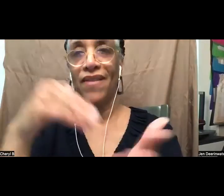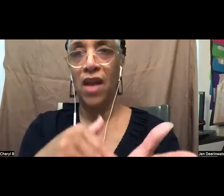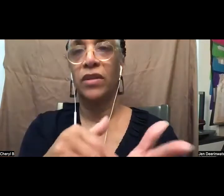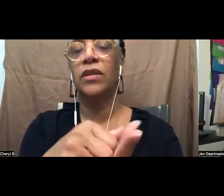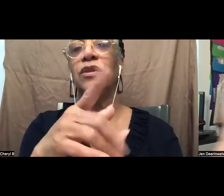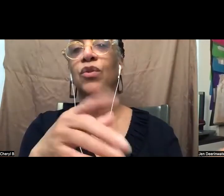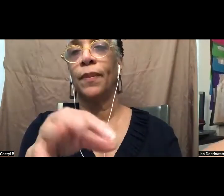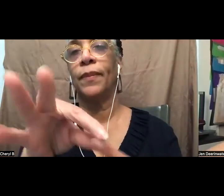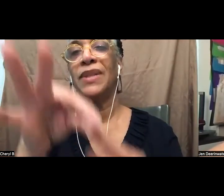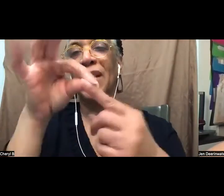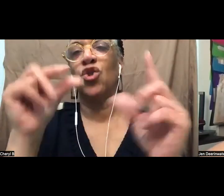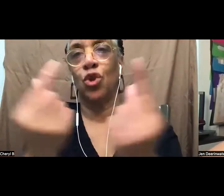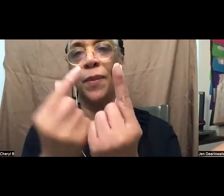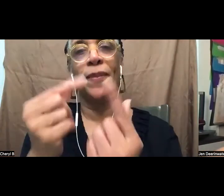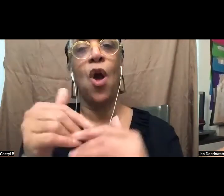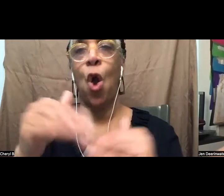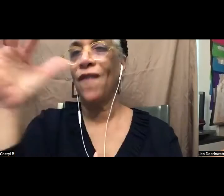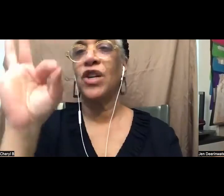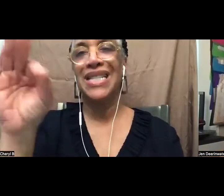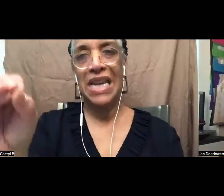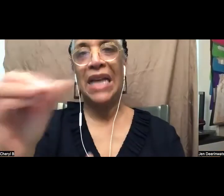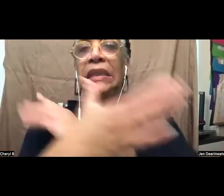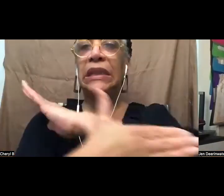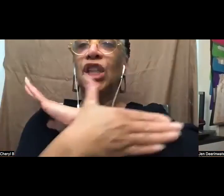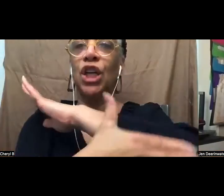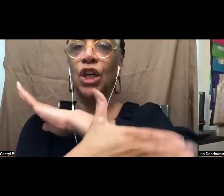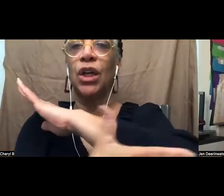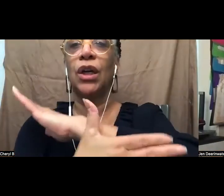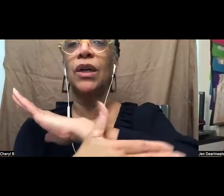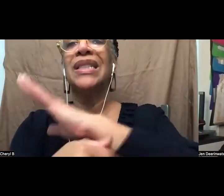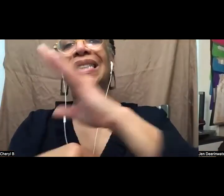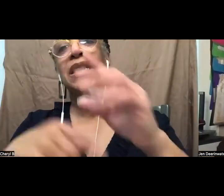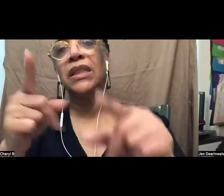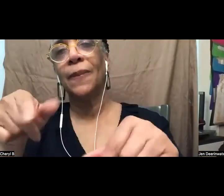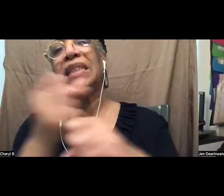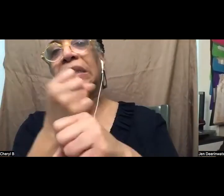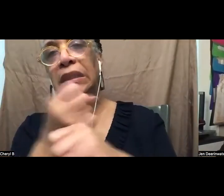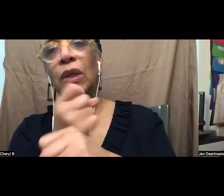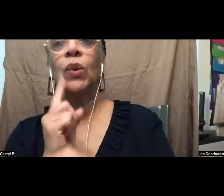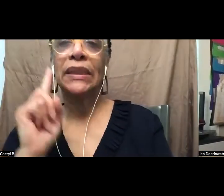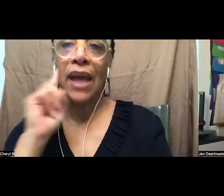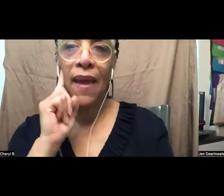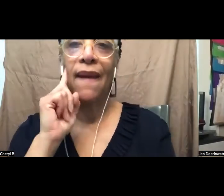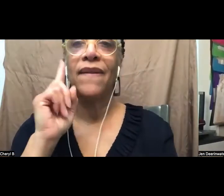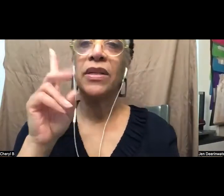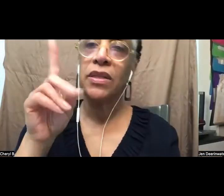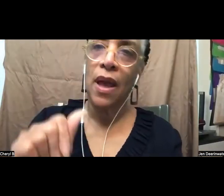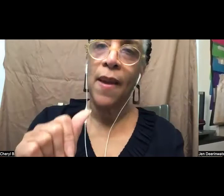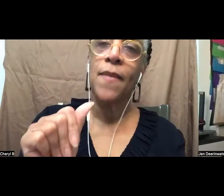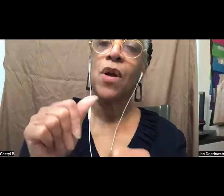There is scarce statistical data on Deaf, disabled and ill Indigenous populations globally, but some data